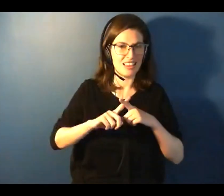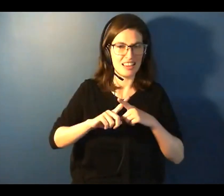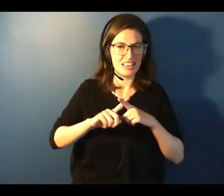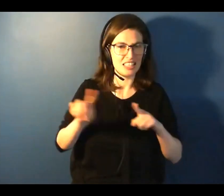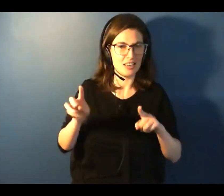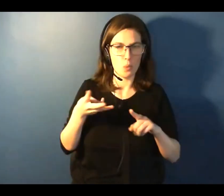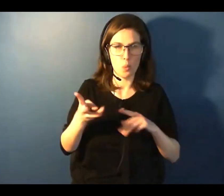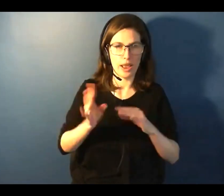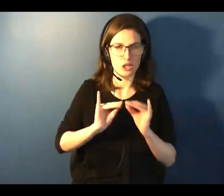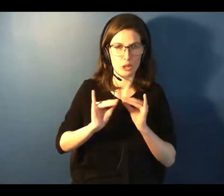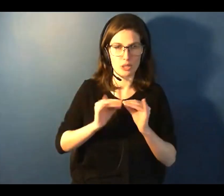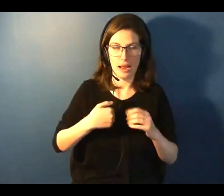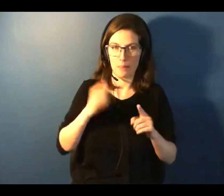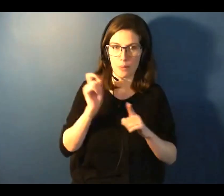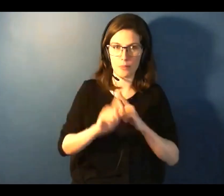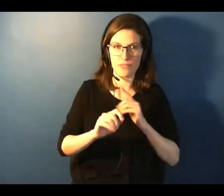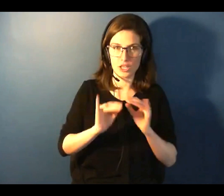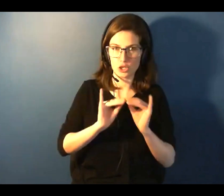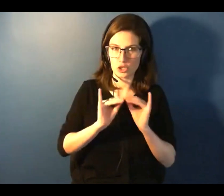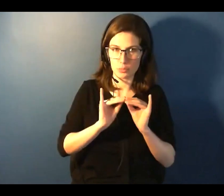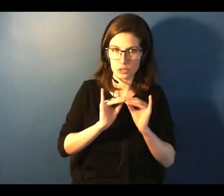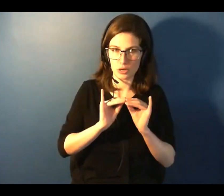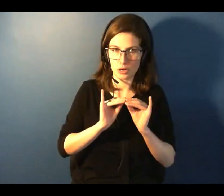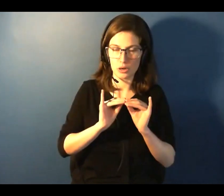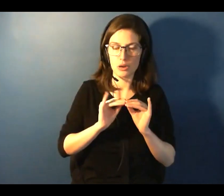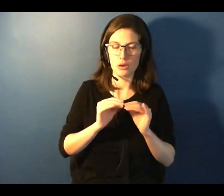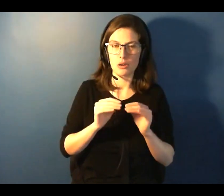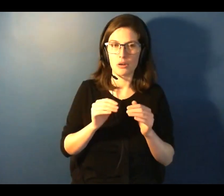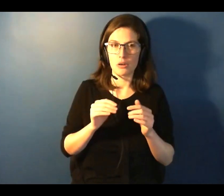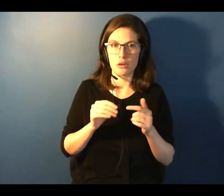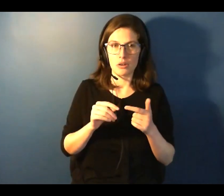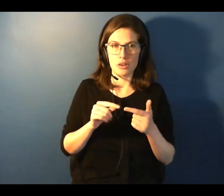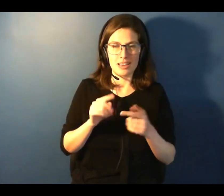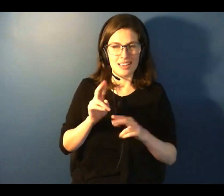professional interpreter in other parts of my life, and it's not like that at all. But